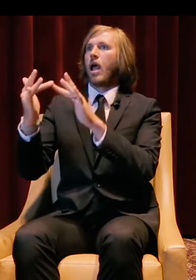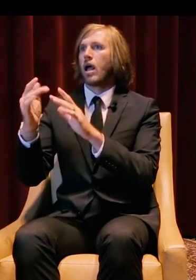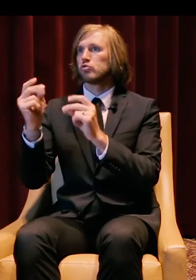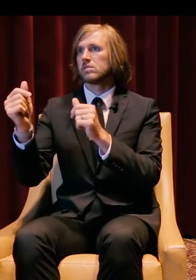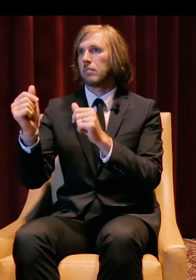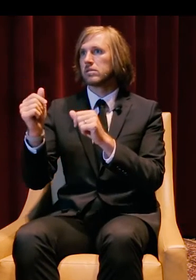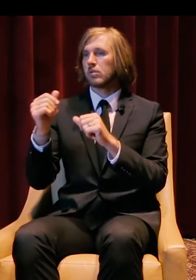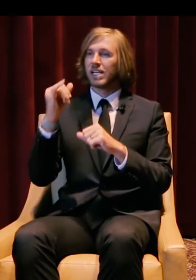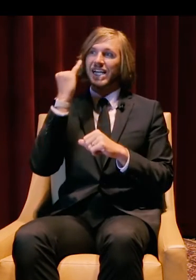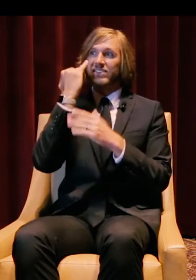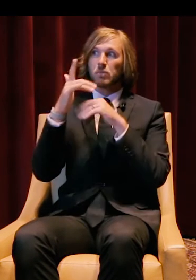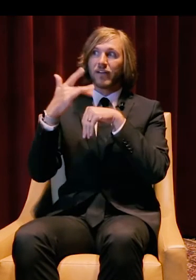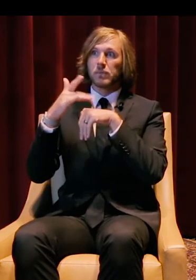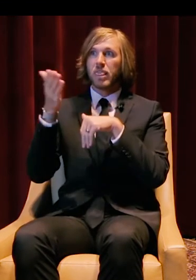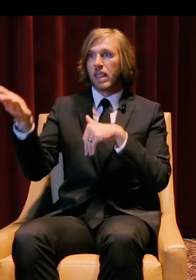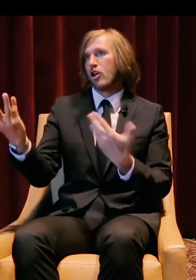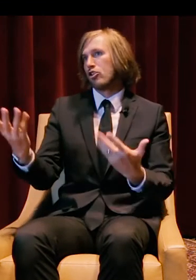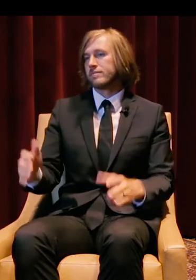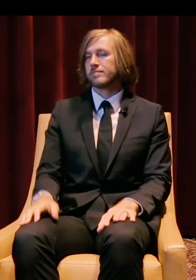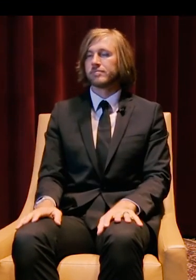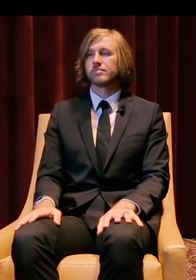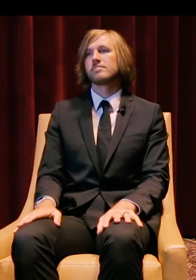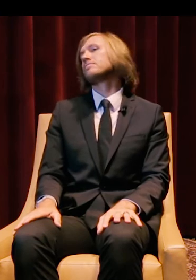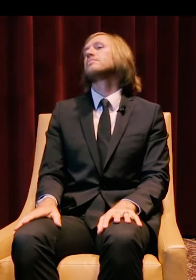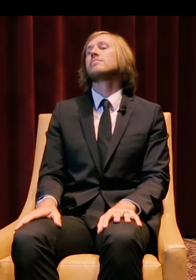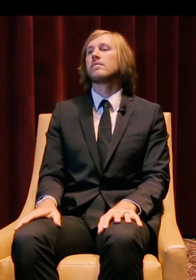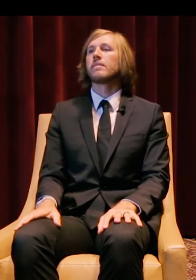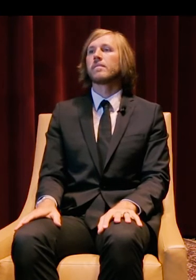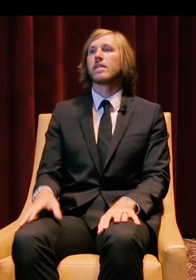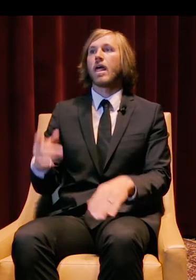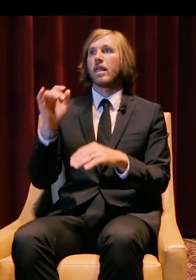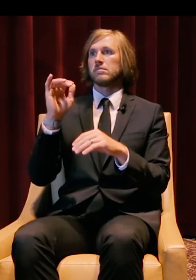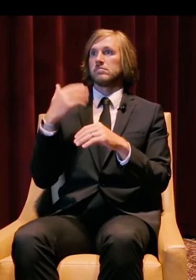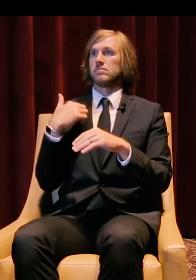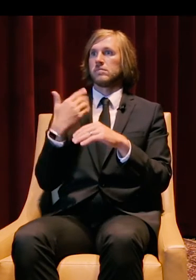if there isn't someone available immediately, and that increases our odds for doing it,